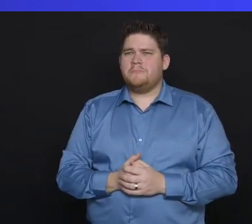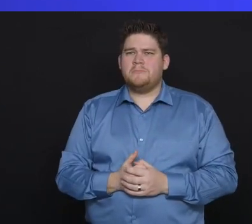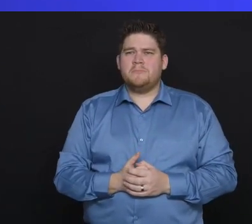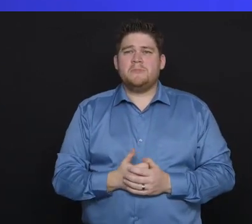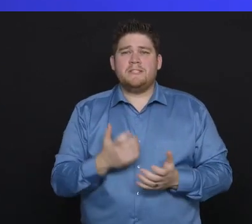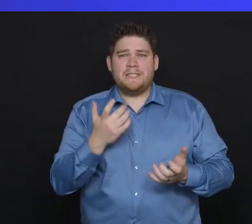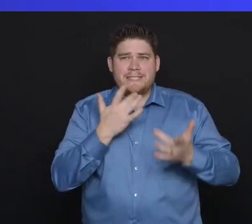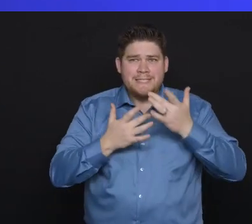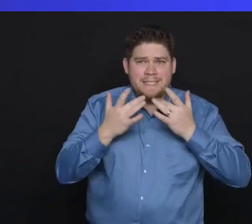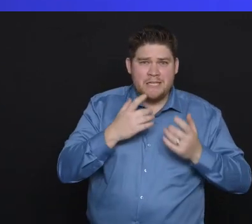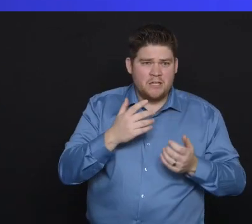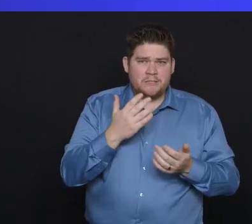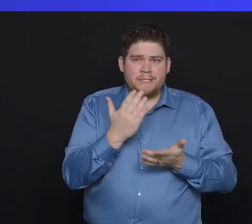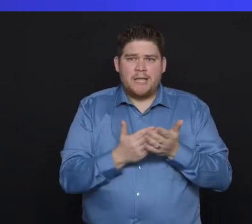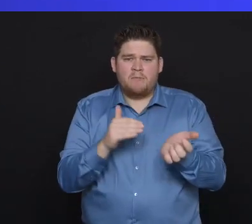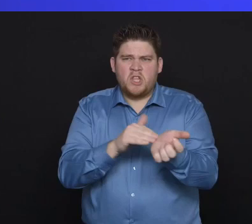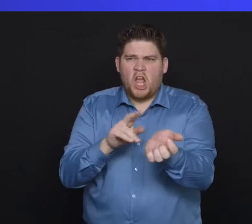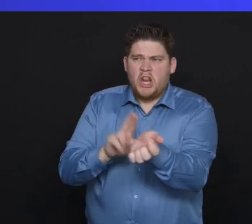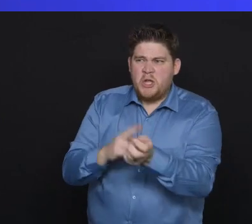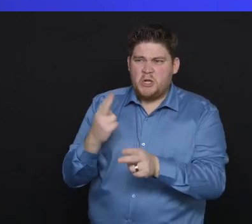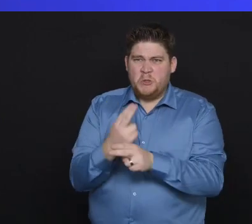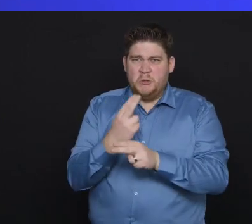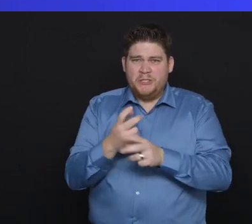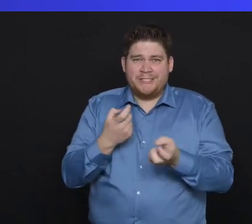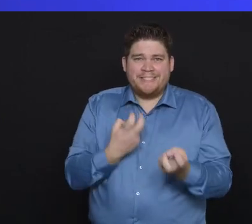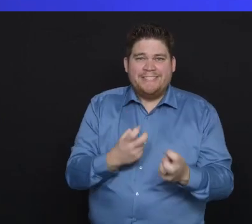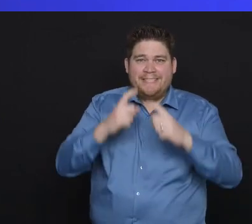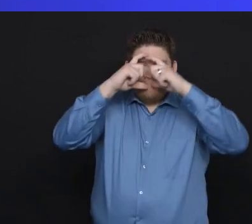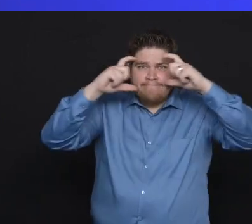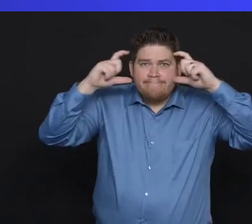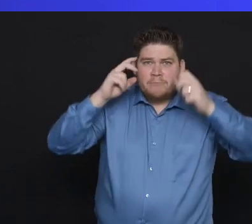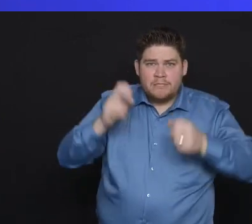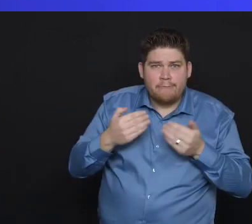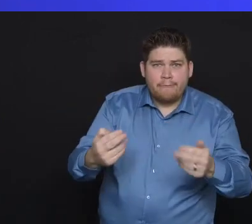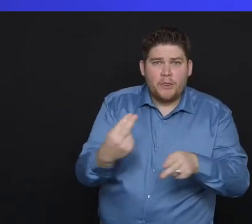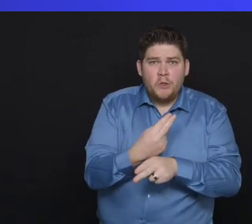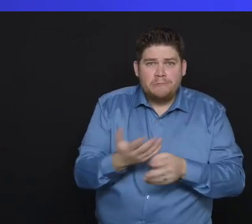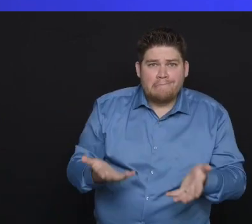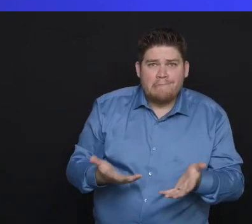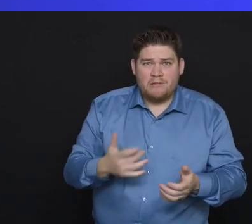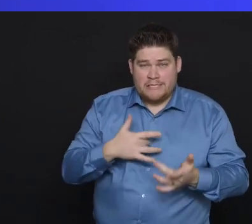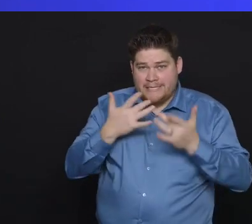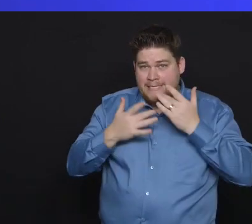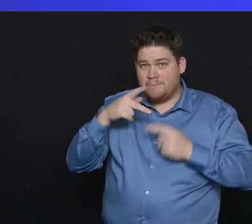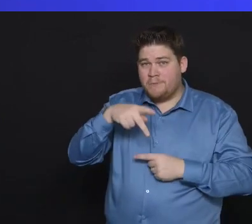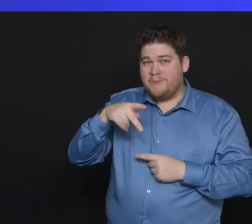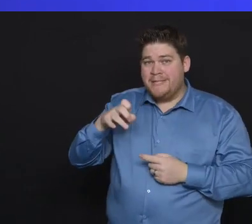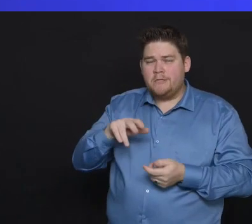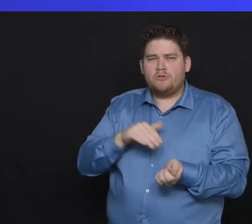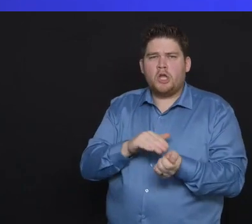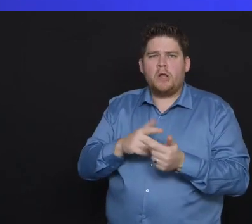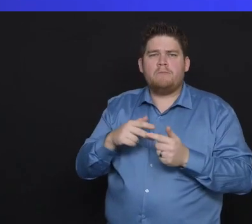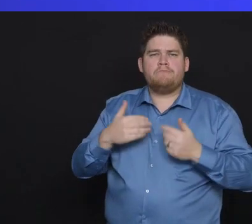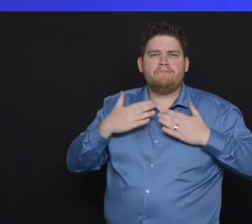To the first question I hope this is motivation for people to double down on what we are doing. That it might be working.